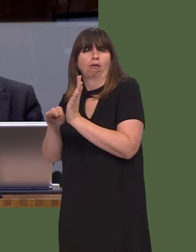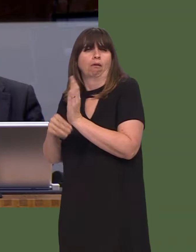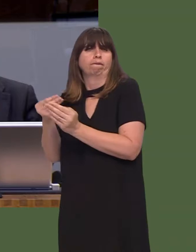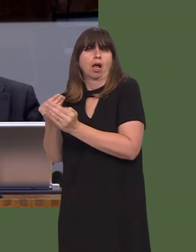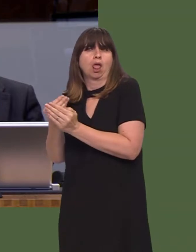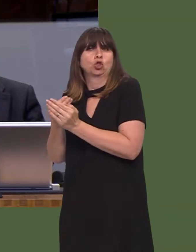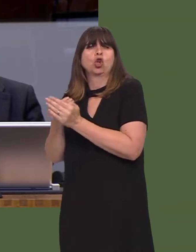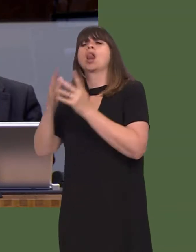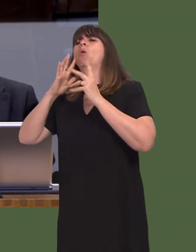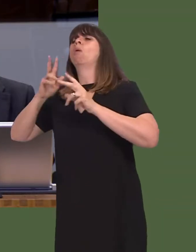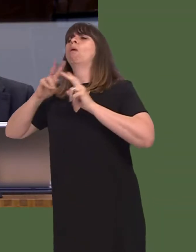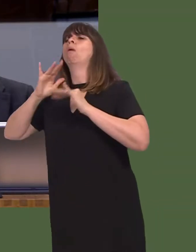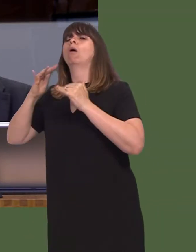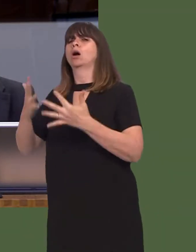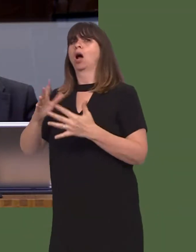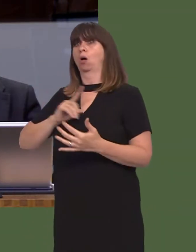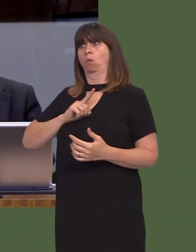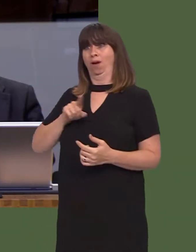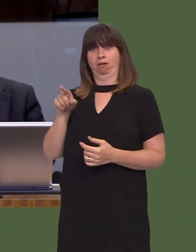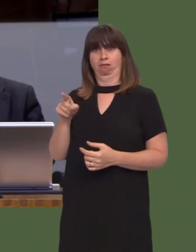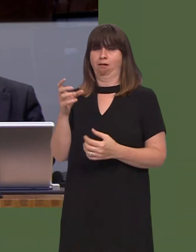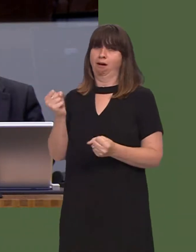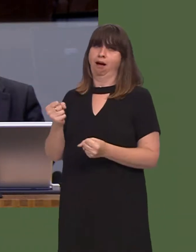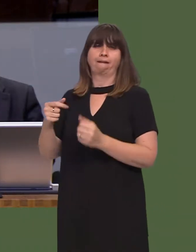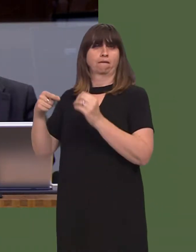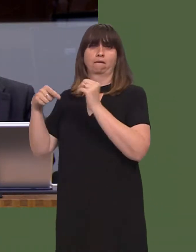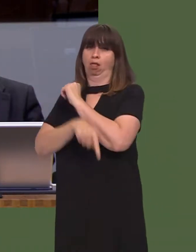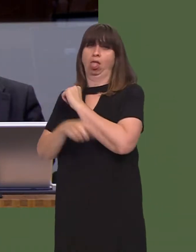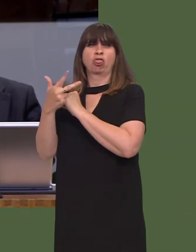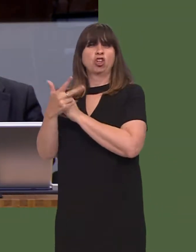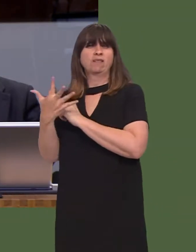Welsh Governmentófinancial scrutiny, in particular, because it faces a huge financial deficit